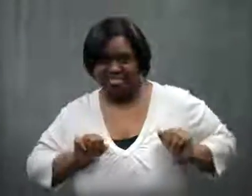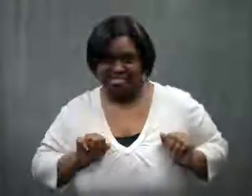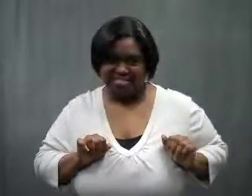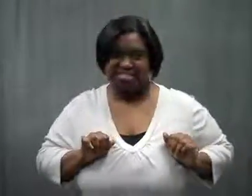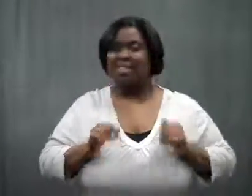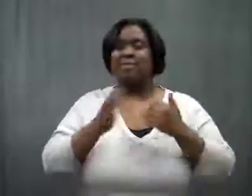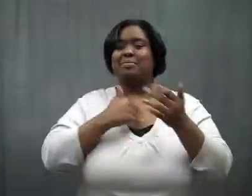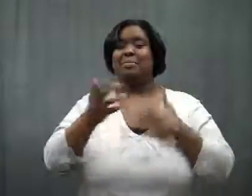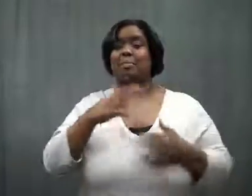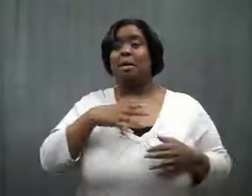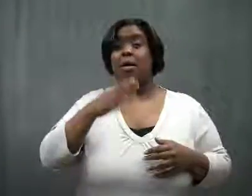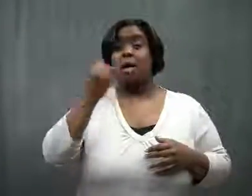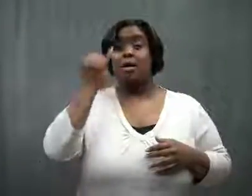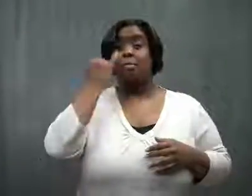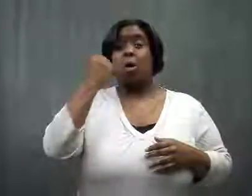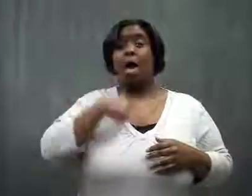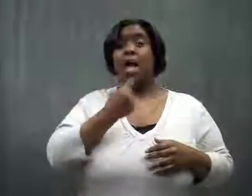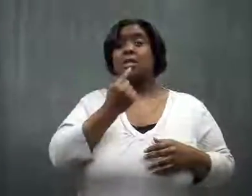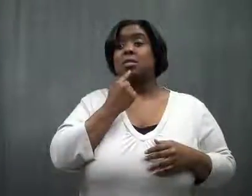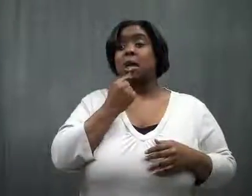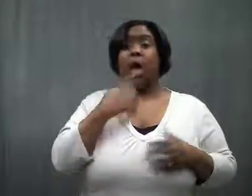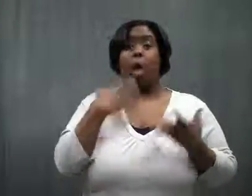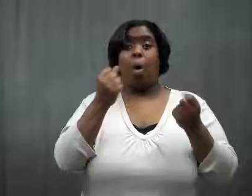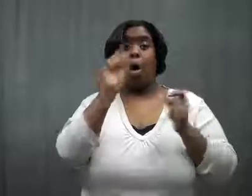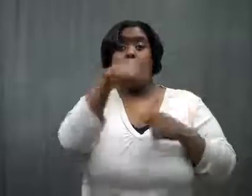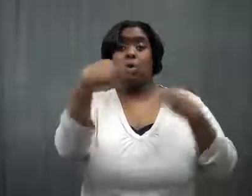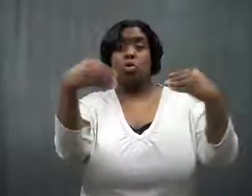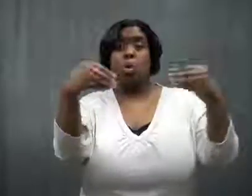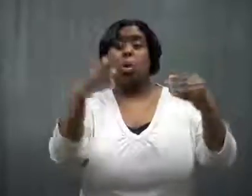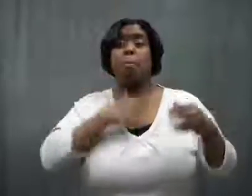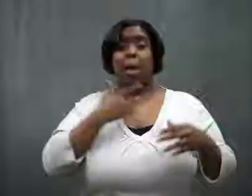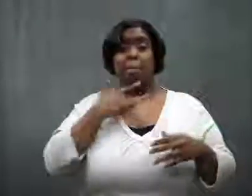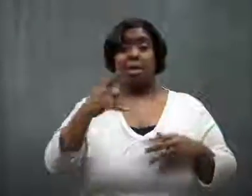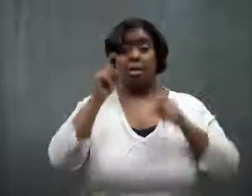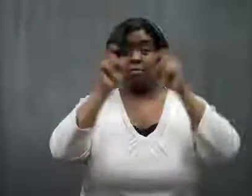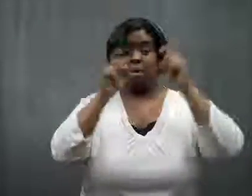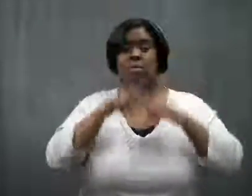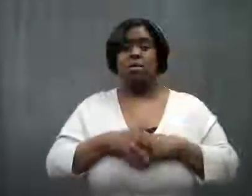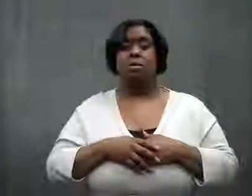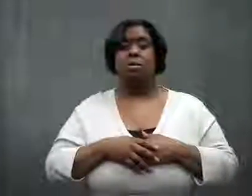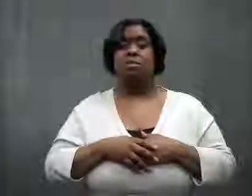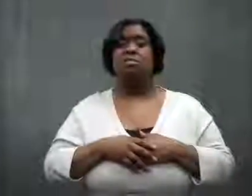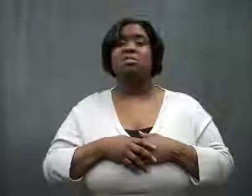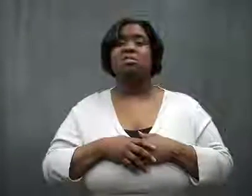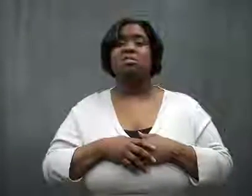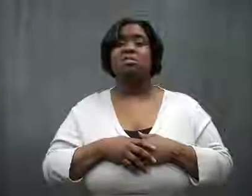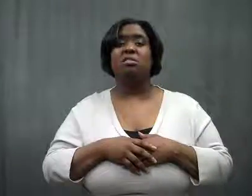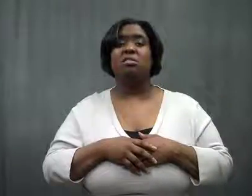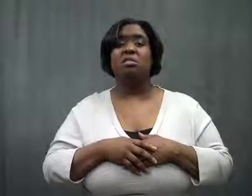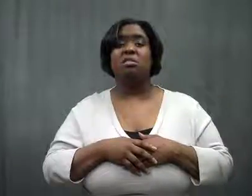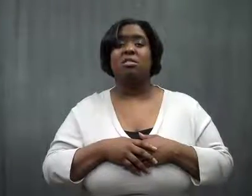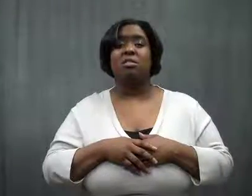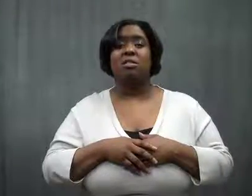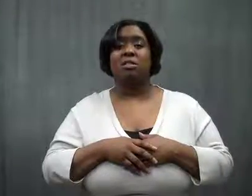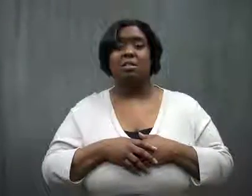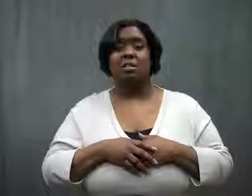If I wanted to say, "I want to go to the store", I'd do this.